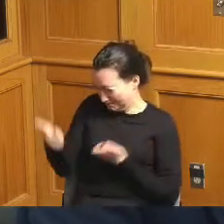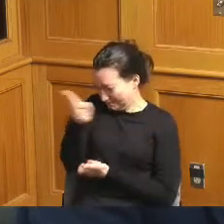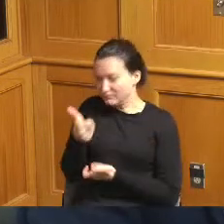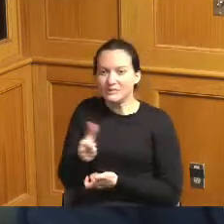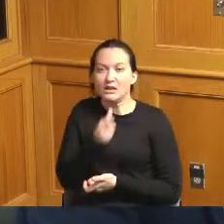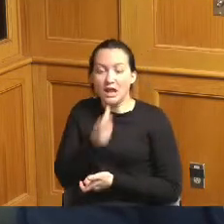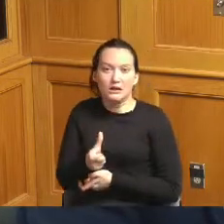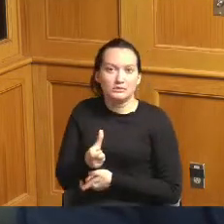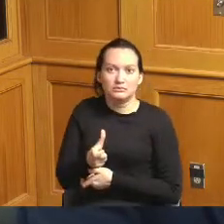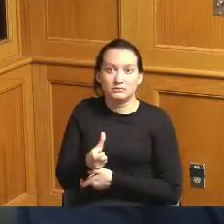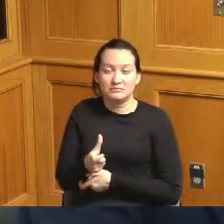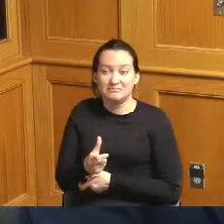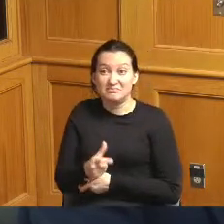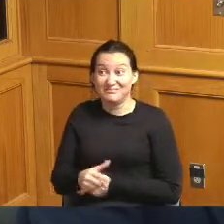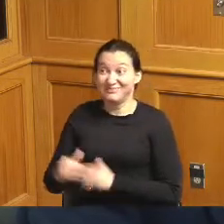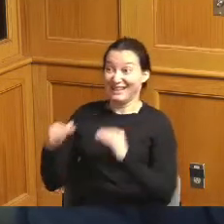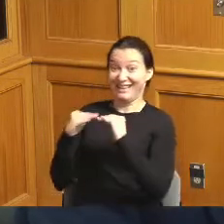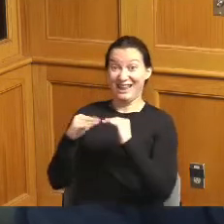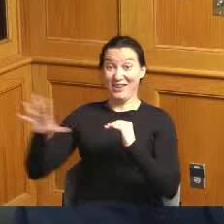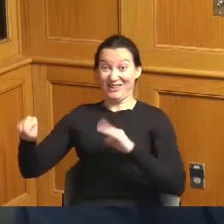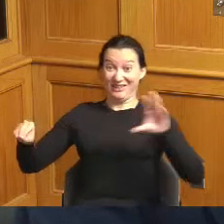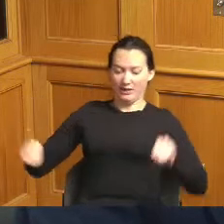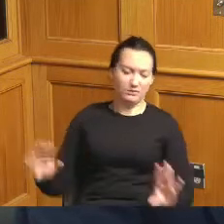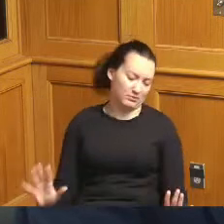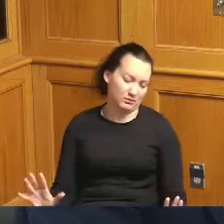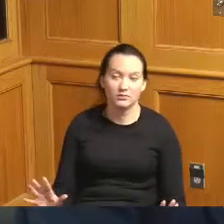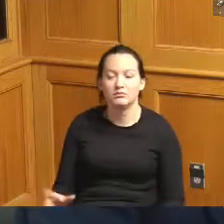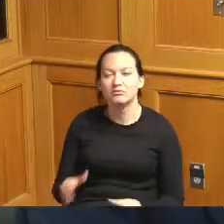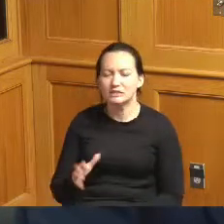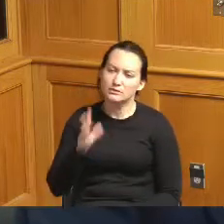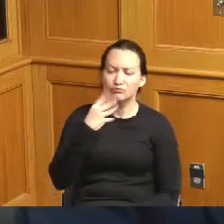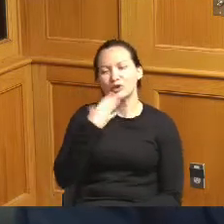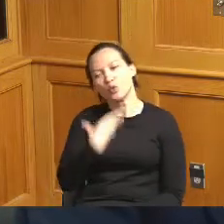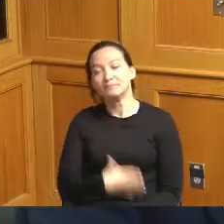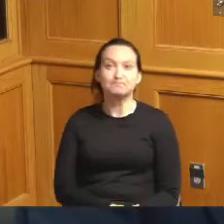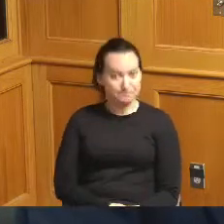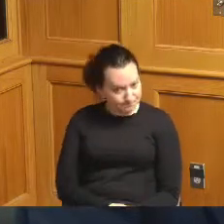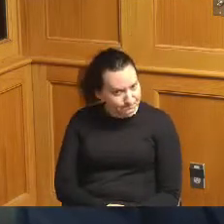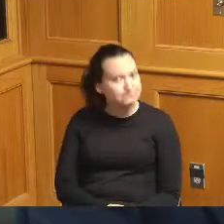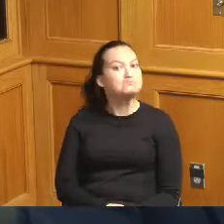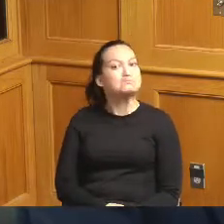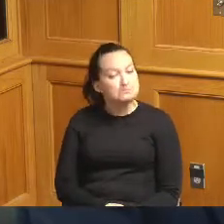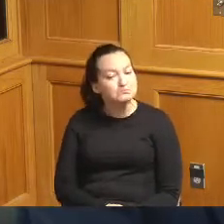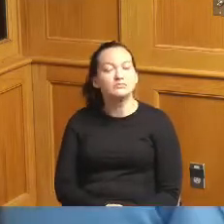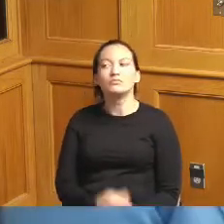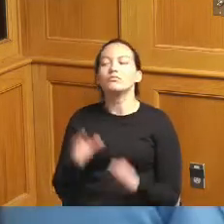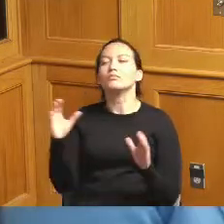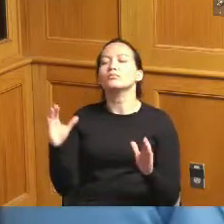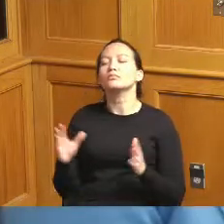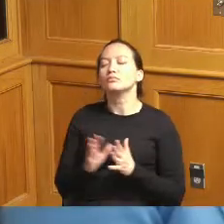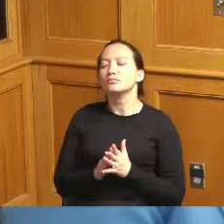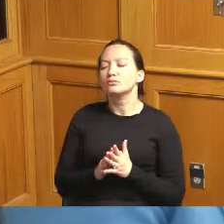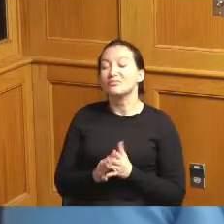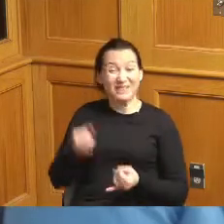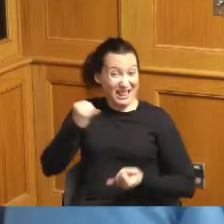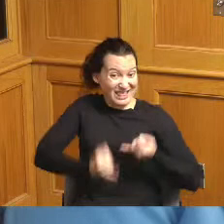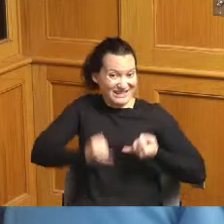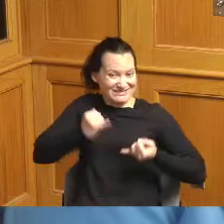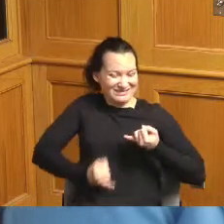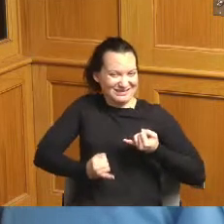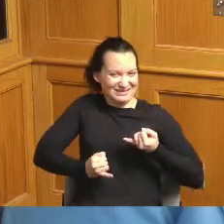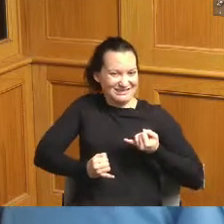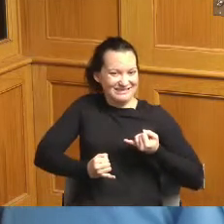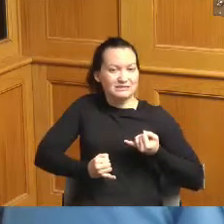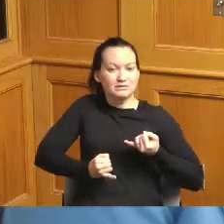not quite the same but it's pretty good yeah so yeah okay great and then my last point is I know